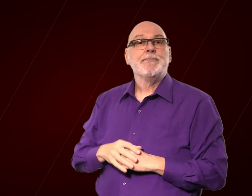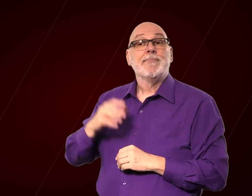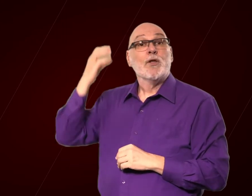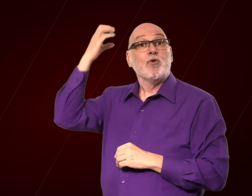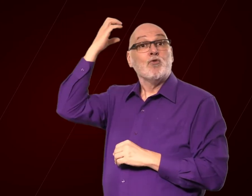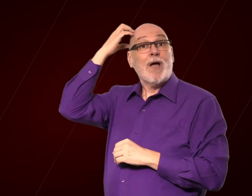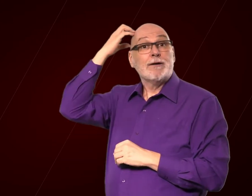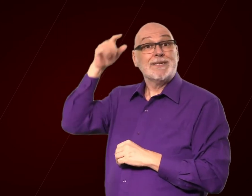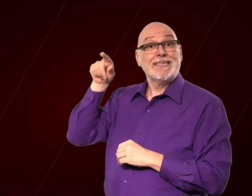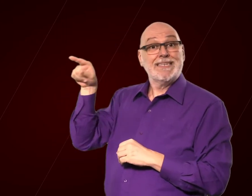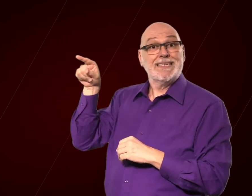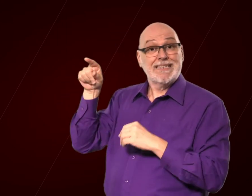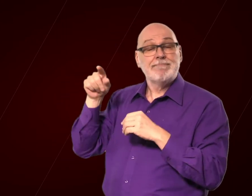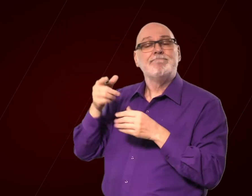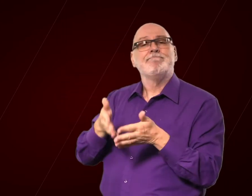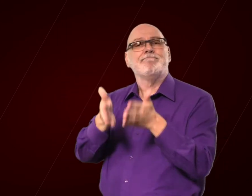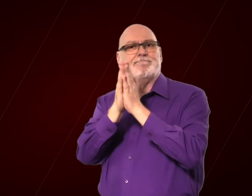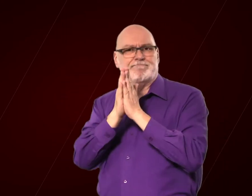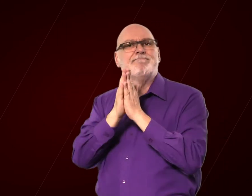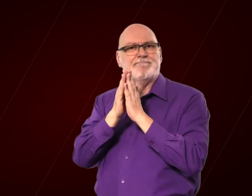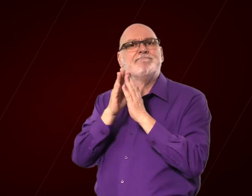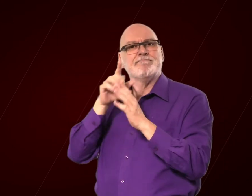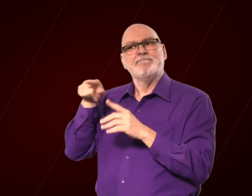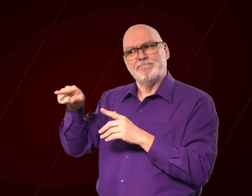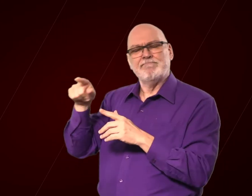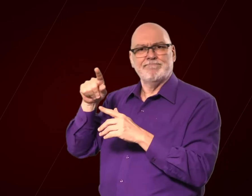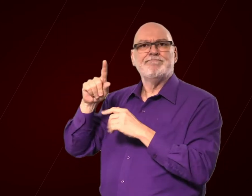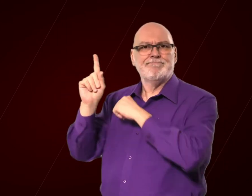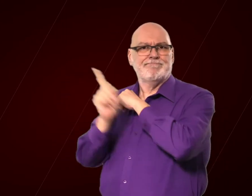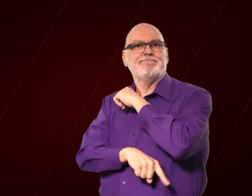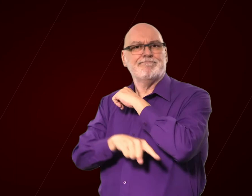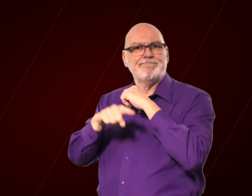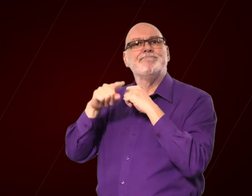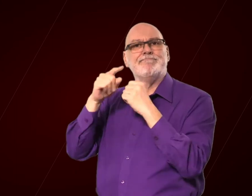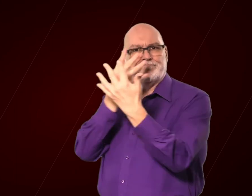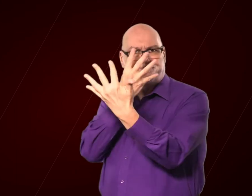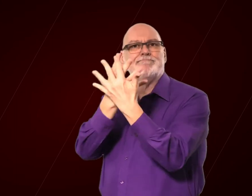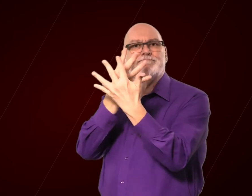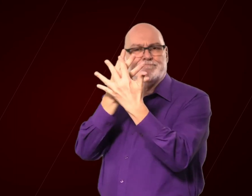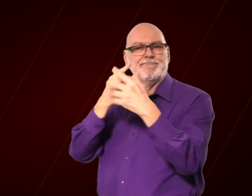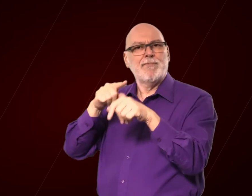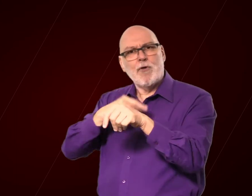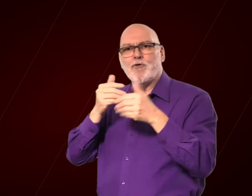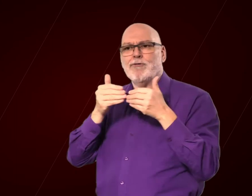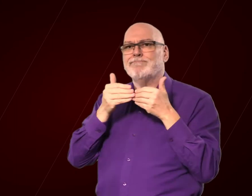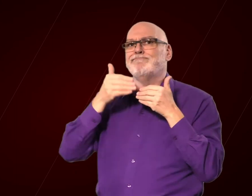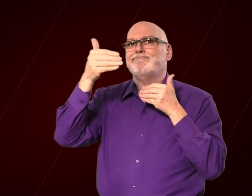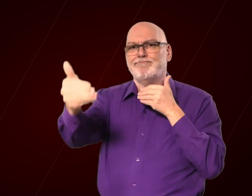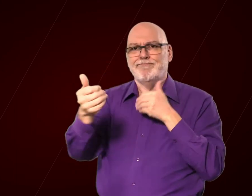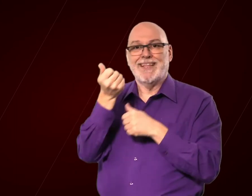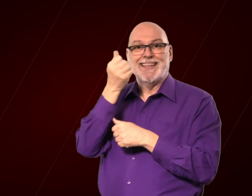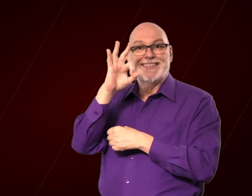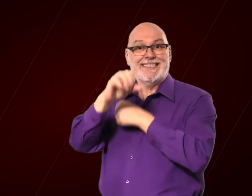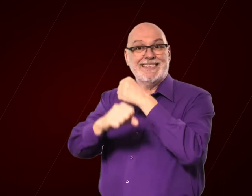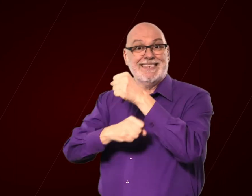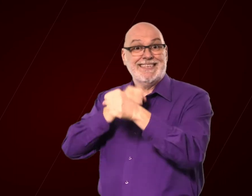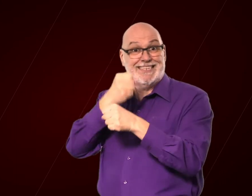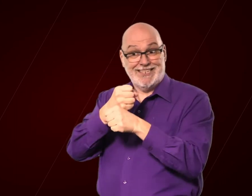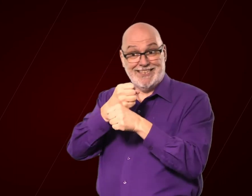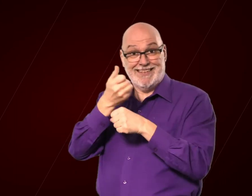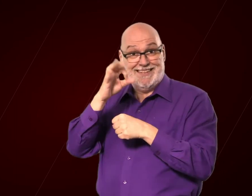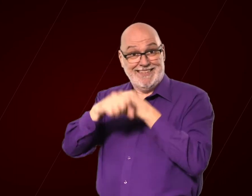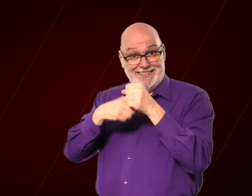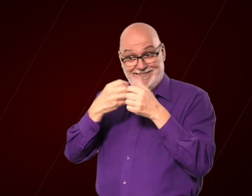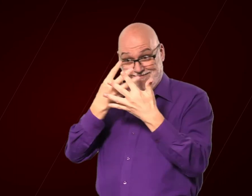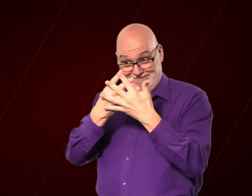The Crown is requesting Frank serve 19 years